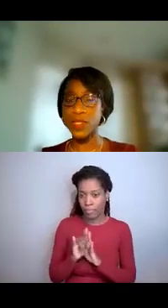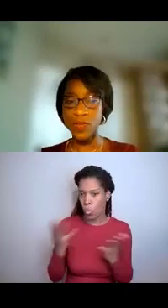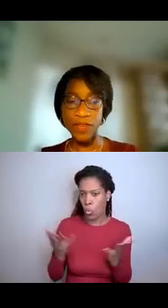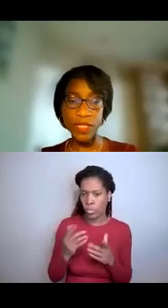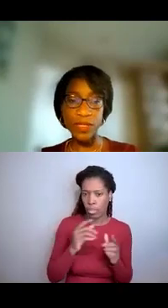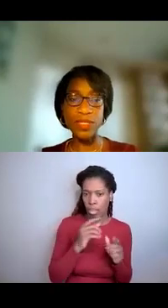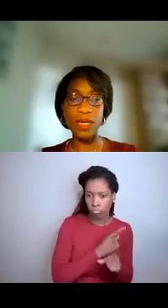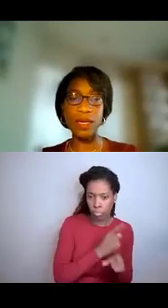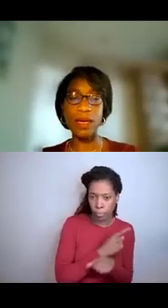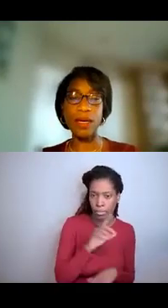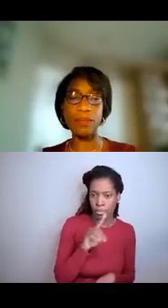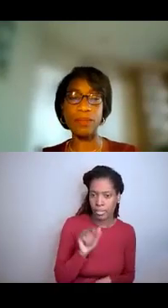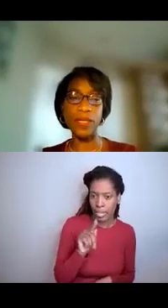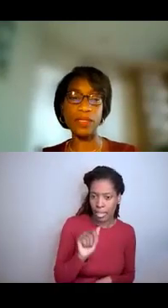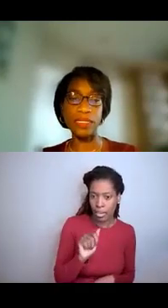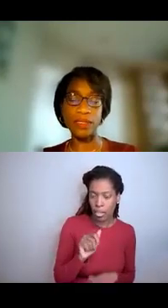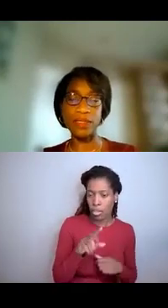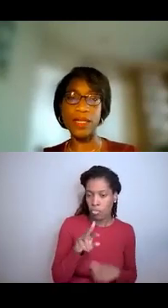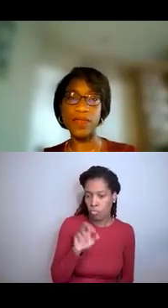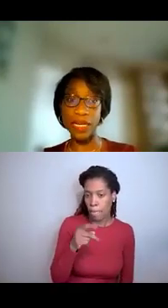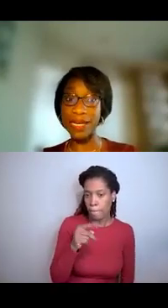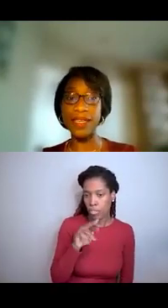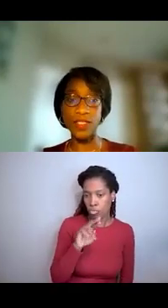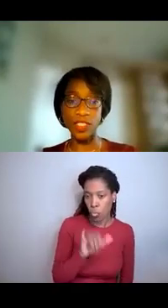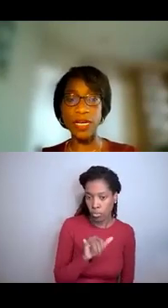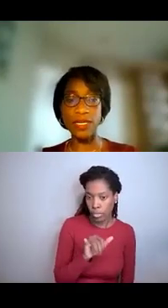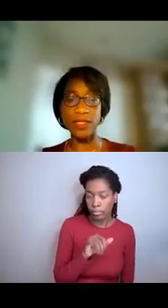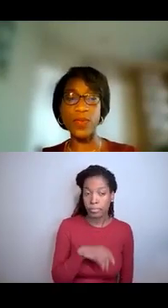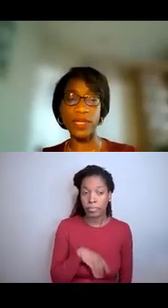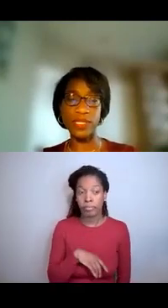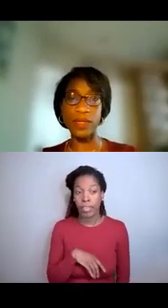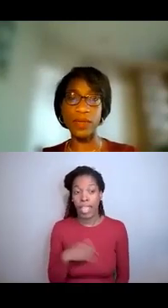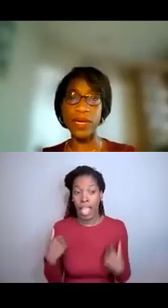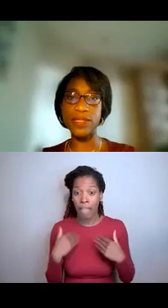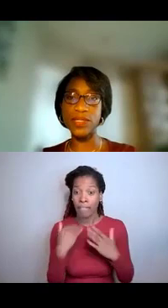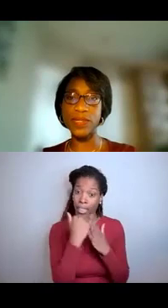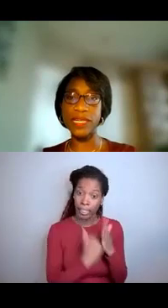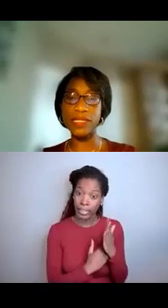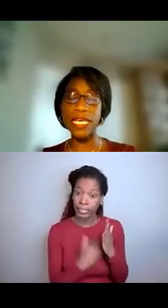There's a reference to a list of NIH supported data repositories.